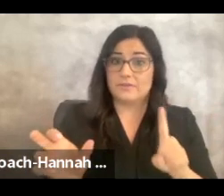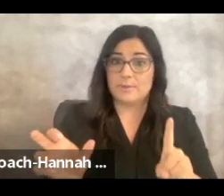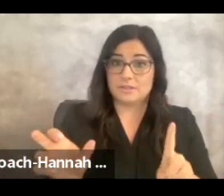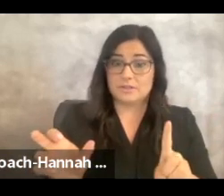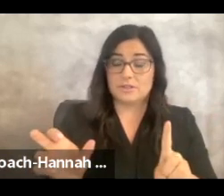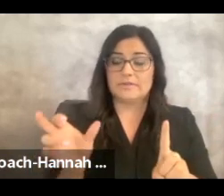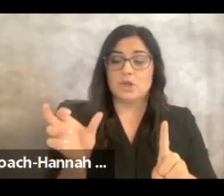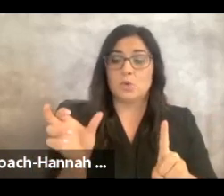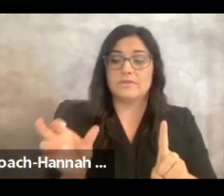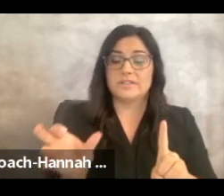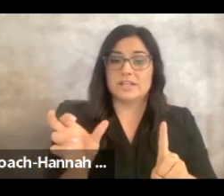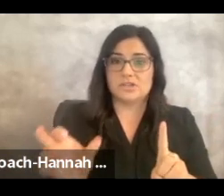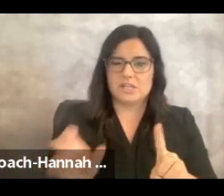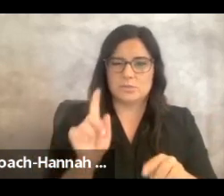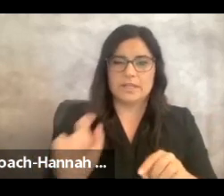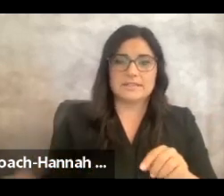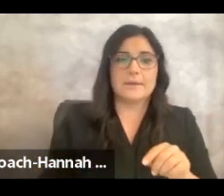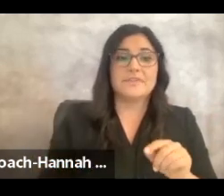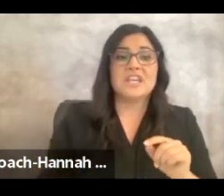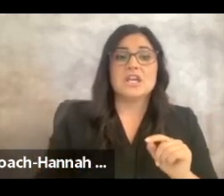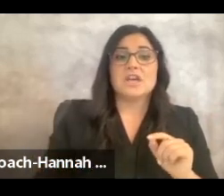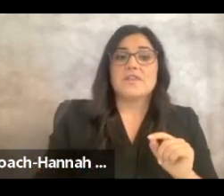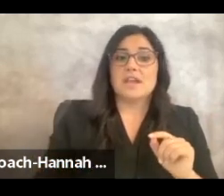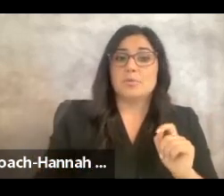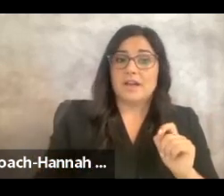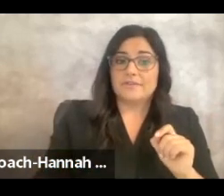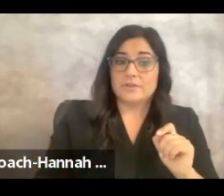have your bachelors you can have an equivalent education we'll get into that then apply for